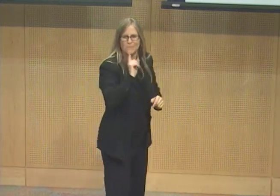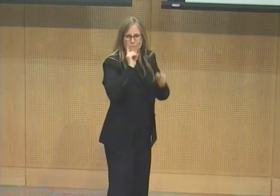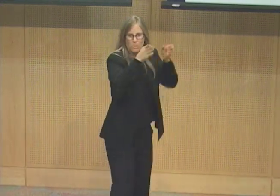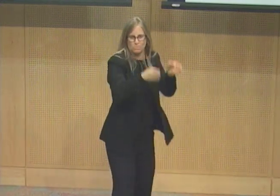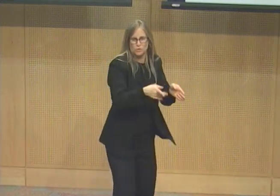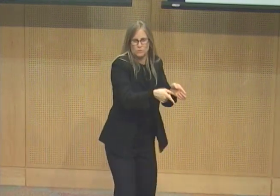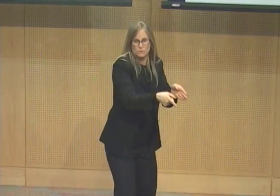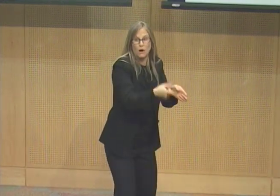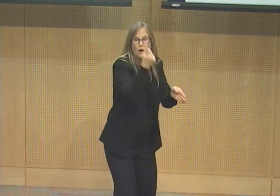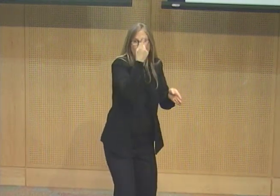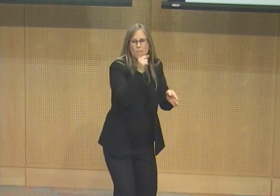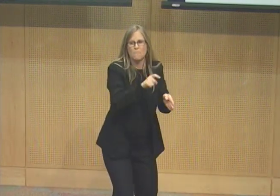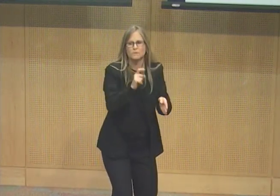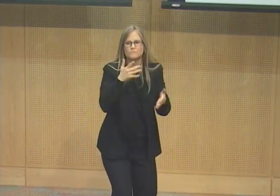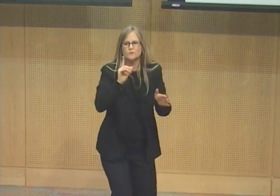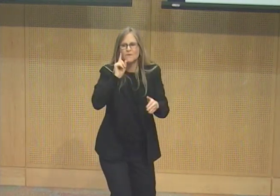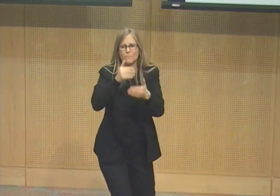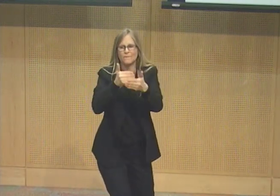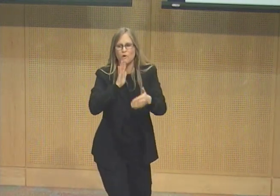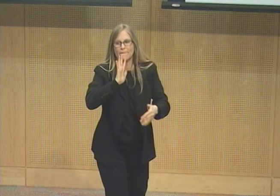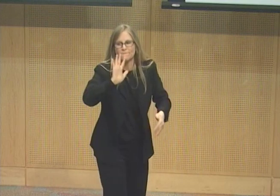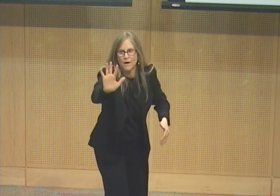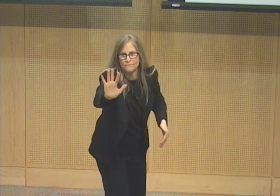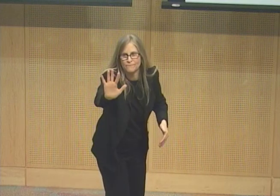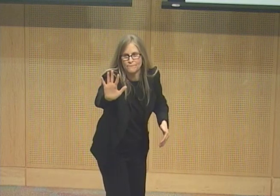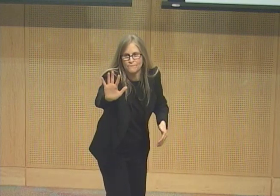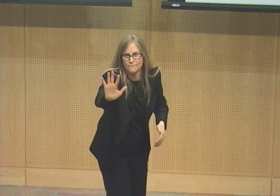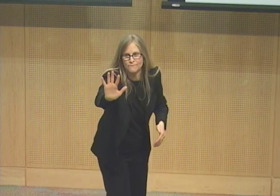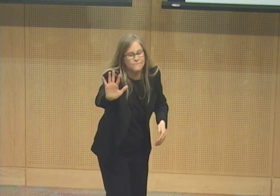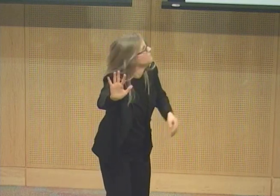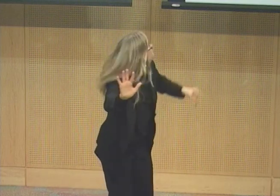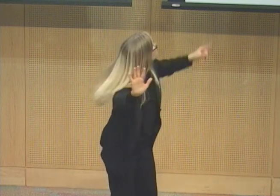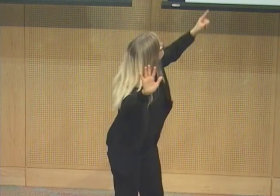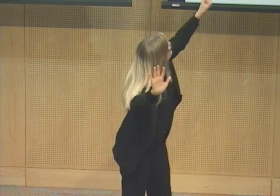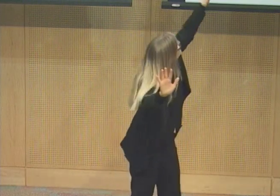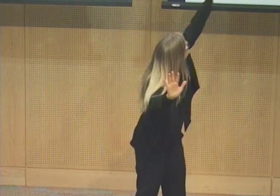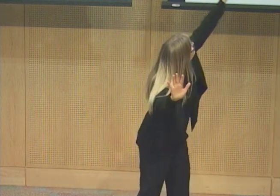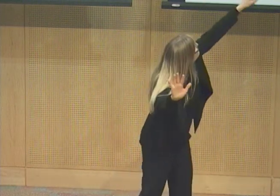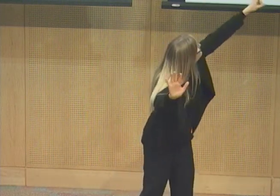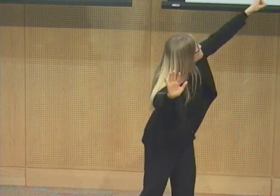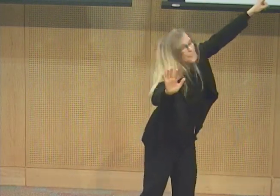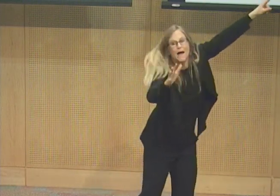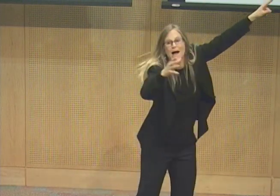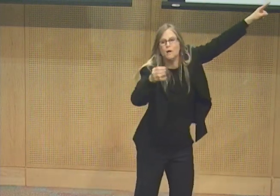Another criteria was, it had to discuss the life of an individual who was born or becomes Deaf